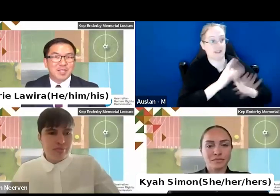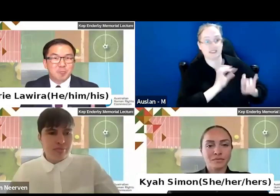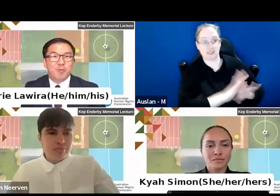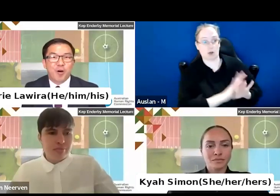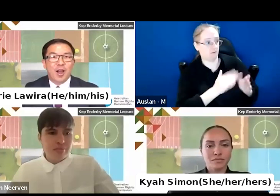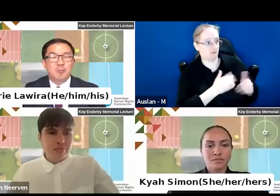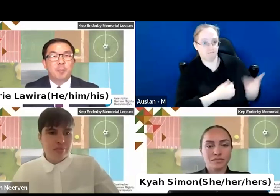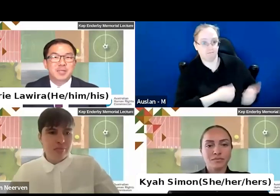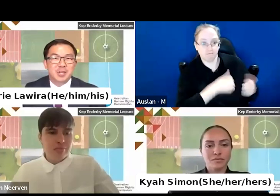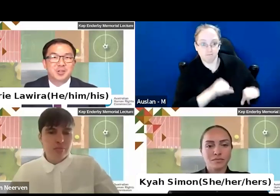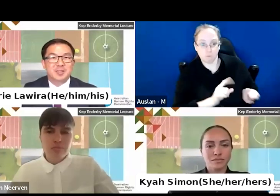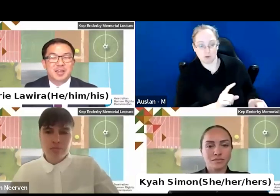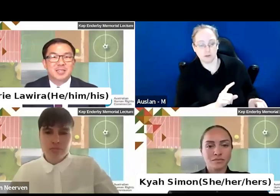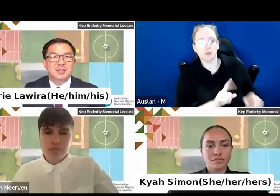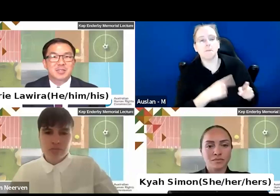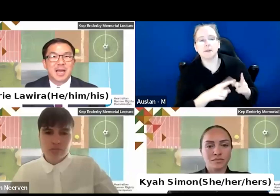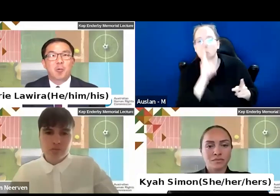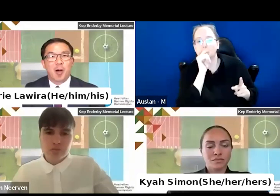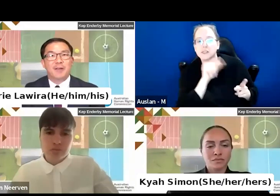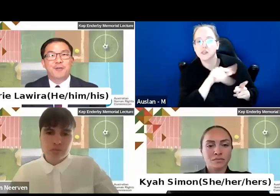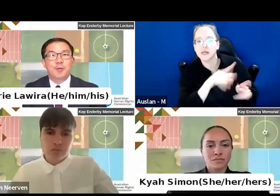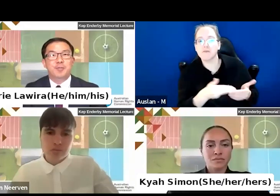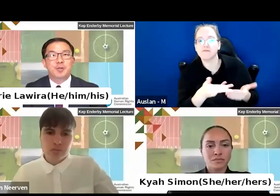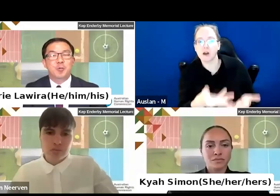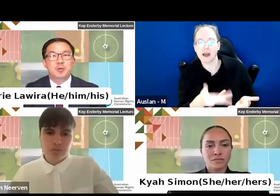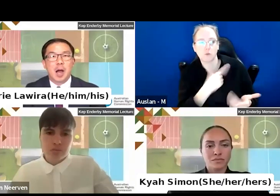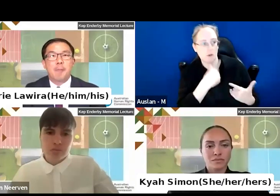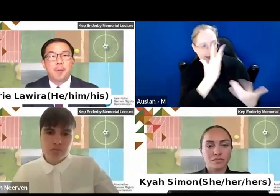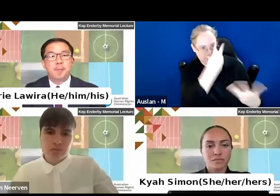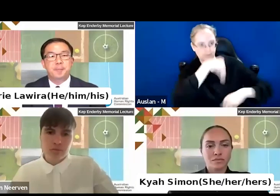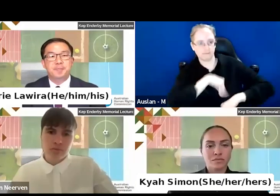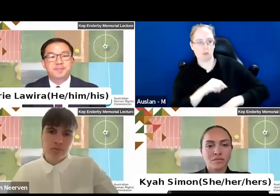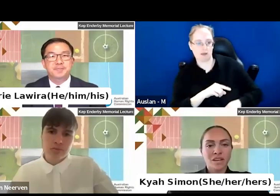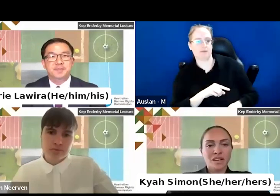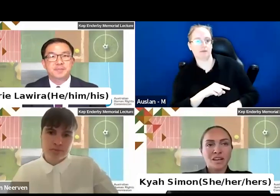it could provide and what potential is there to take away from the World Cup?